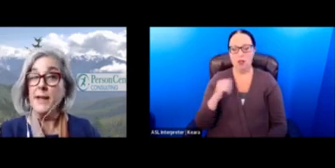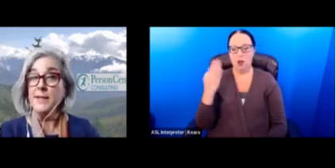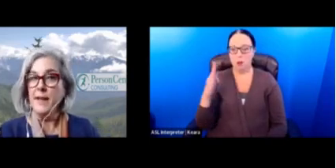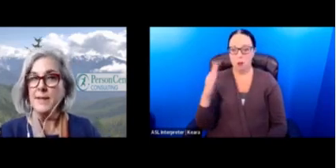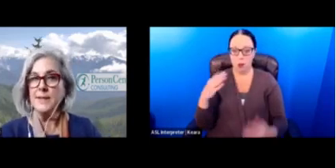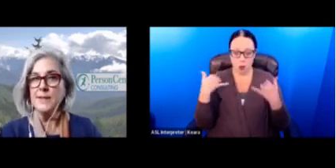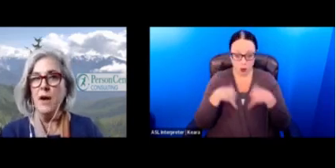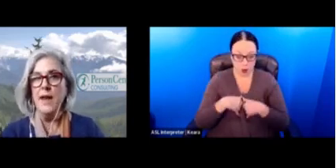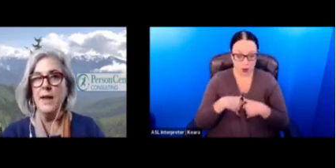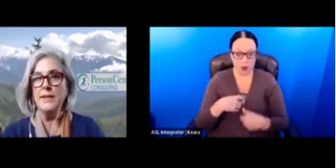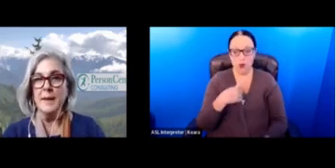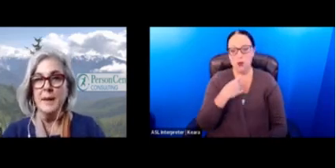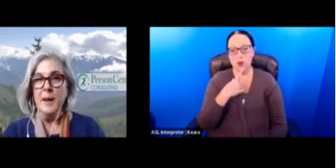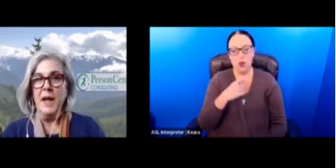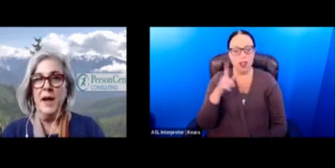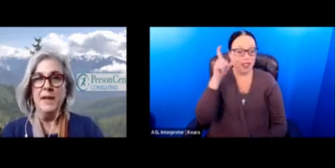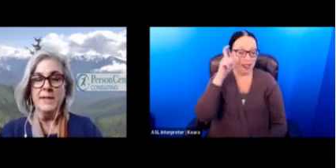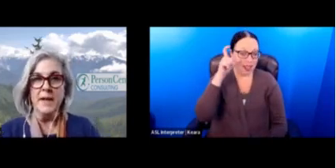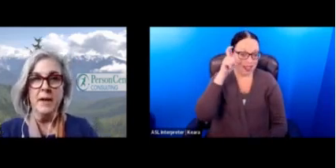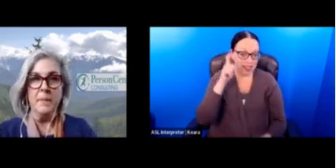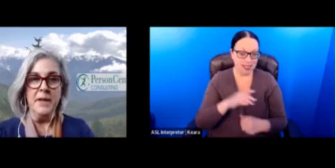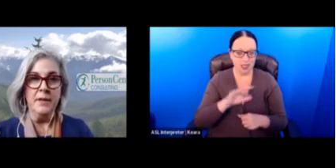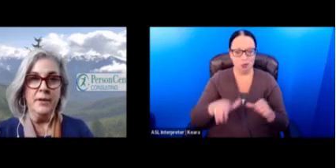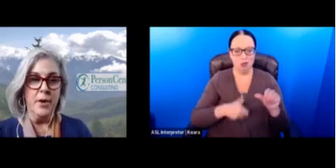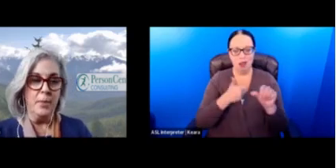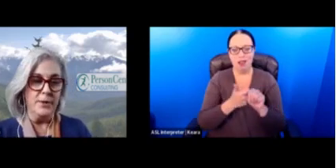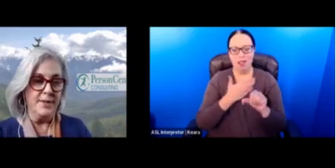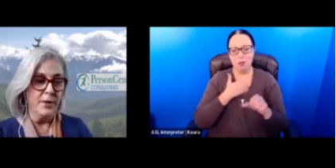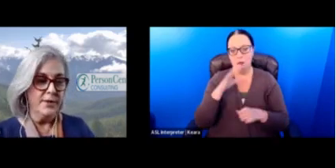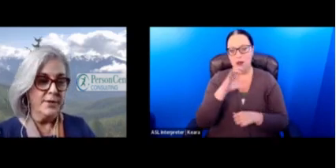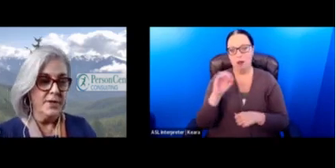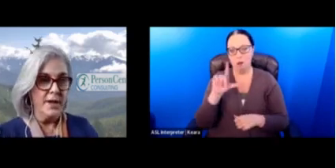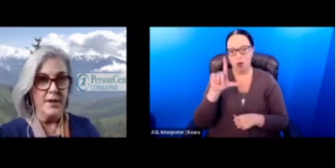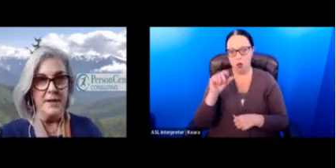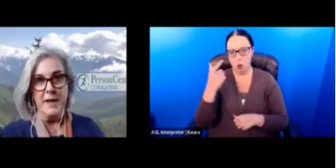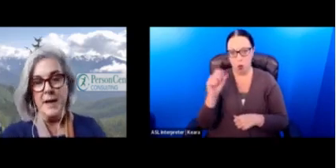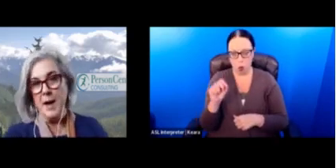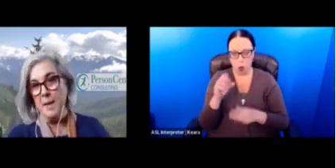me is my company logo, prison center consulting, unite, Mountain View, photo photograph.